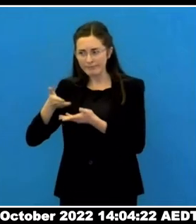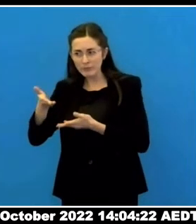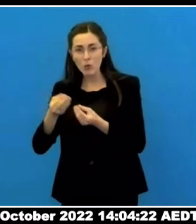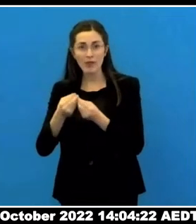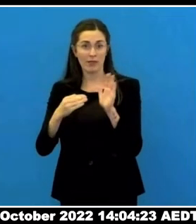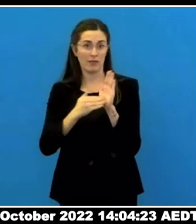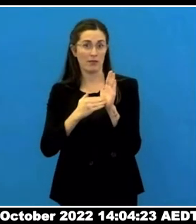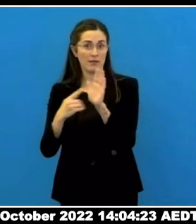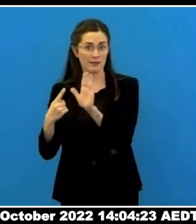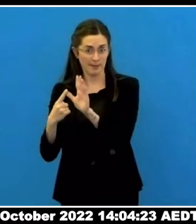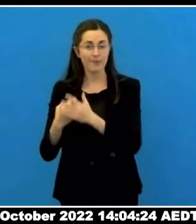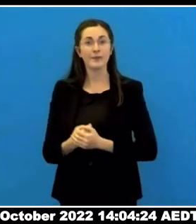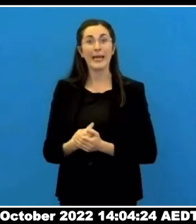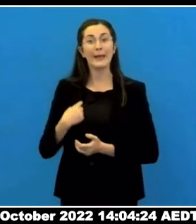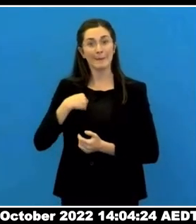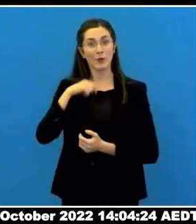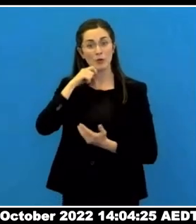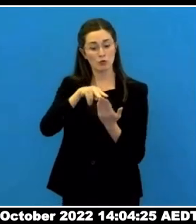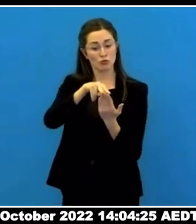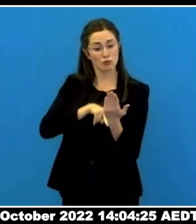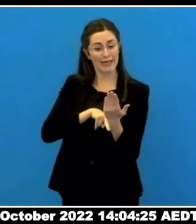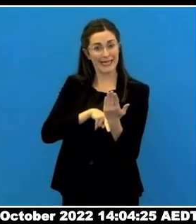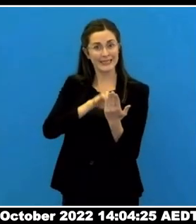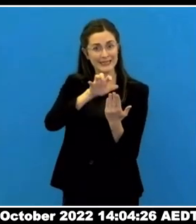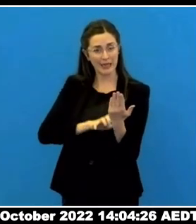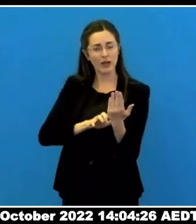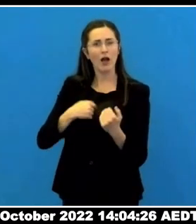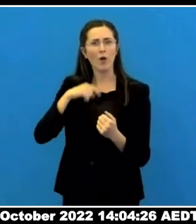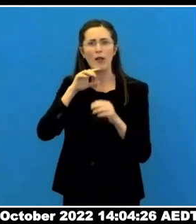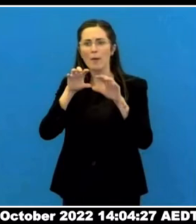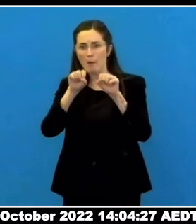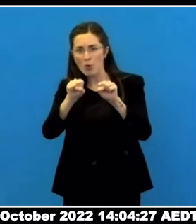that I'm going to read her statement, but I will pause at particular points,